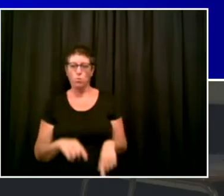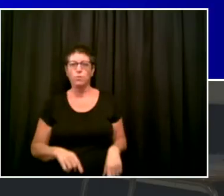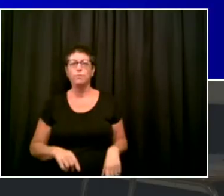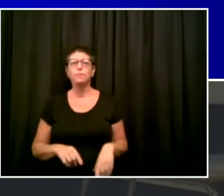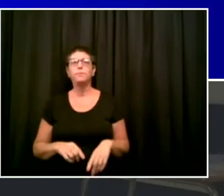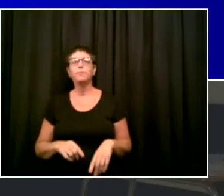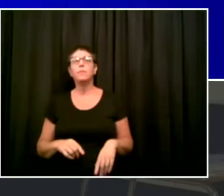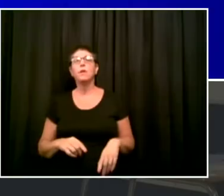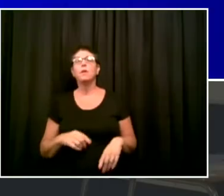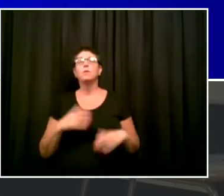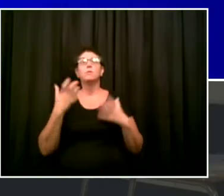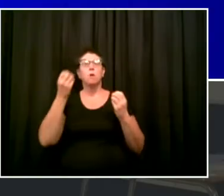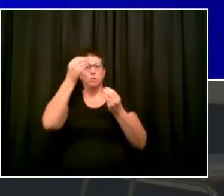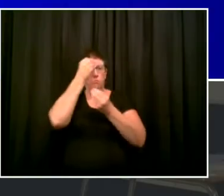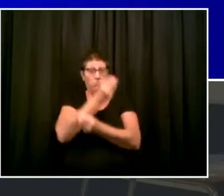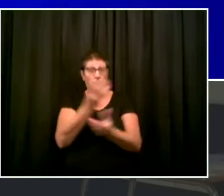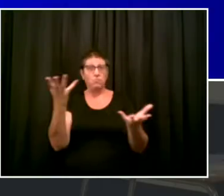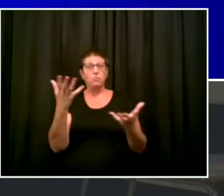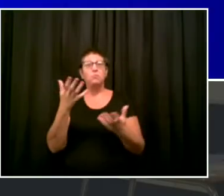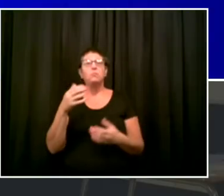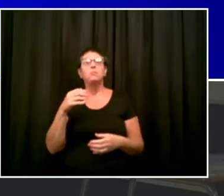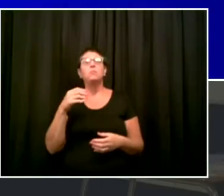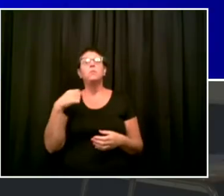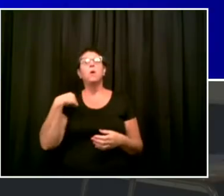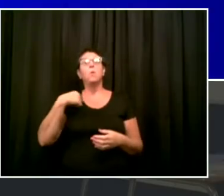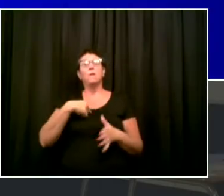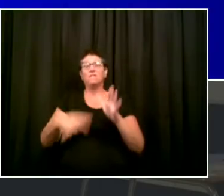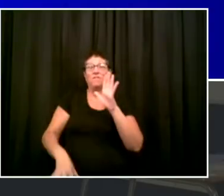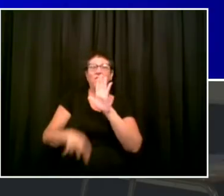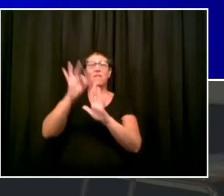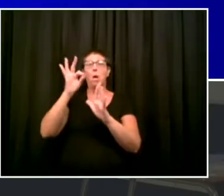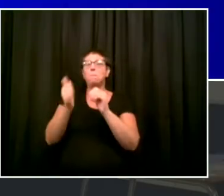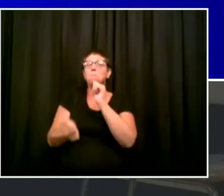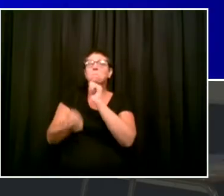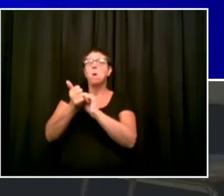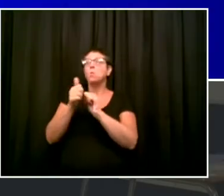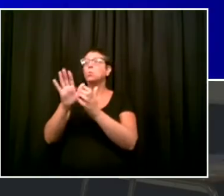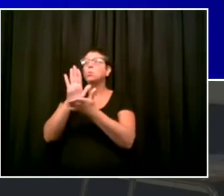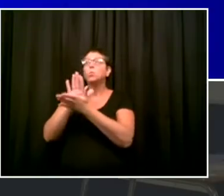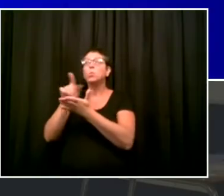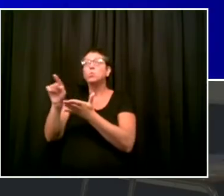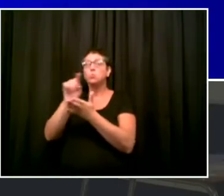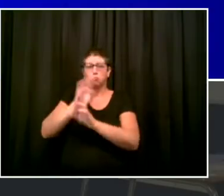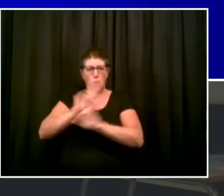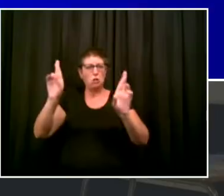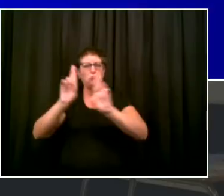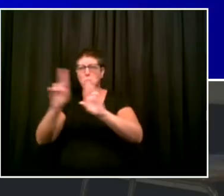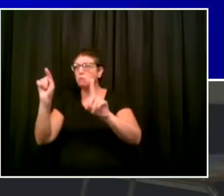PART OF WHAT YOU'RE SEEING IS OVERWHELMINGLY BECAUSE OF THE HARD WORK APHPENING OVER